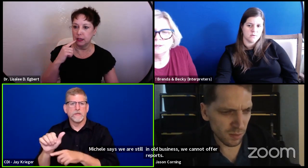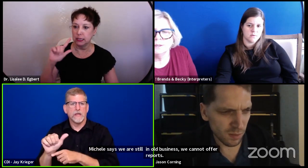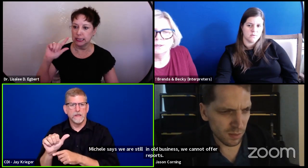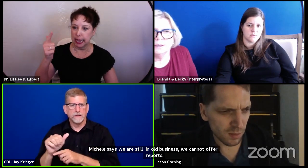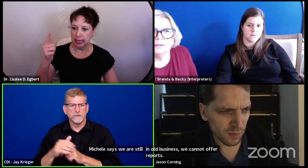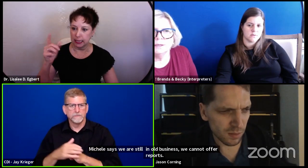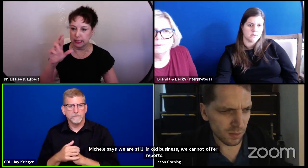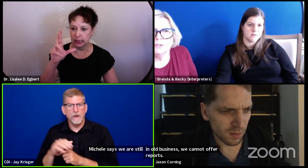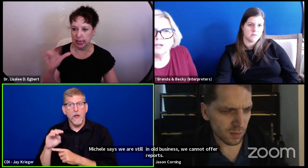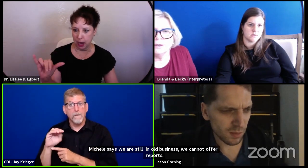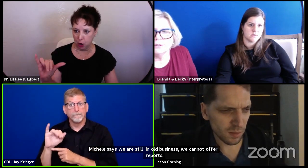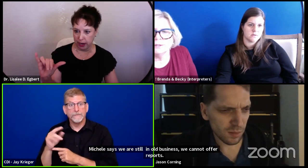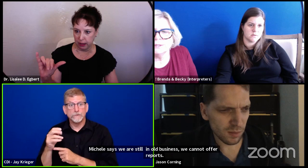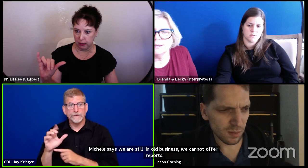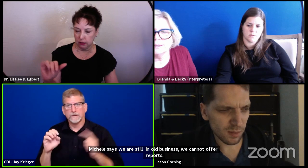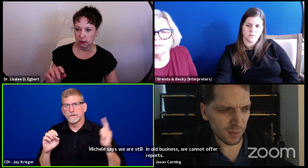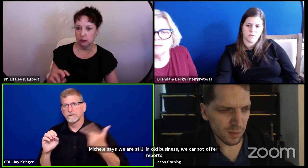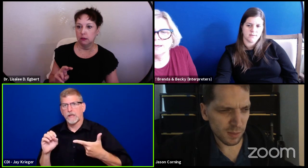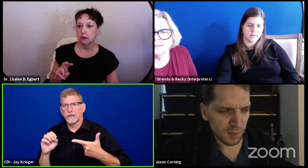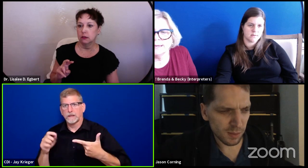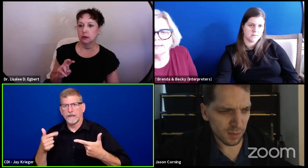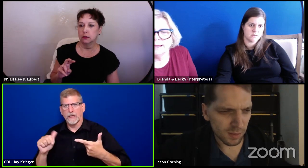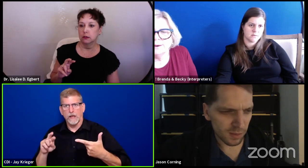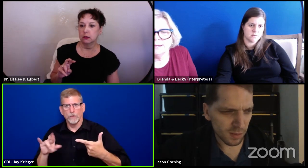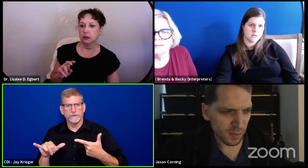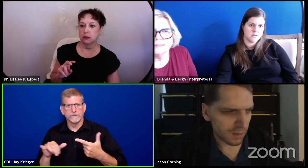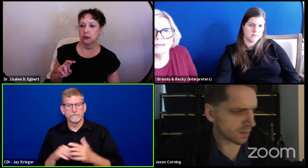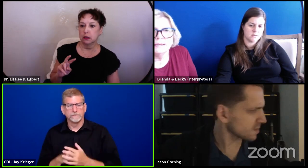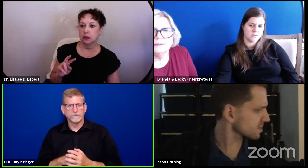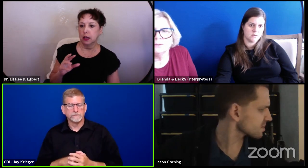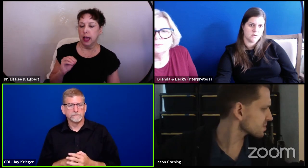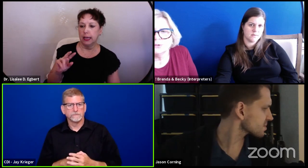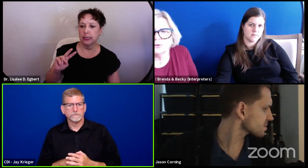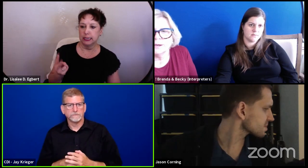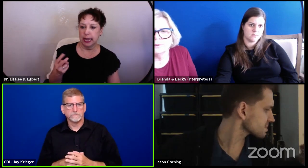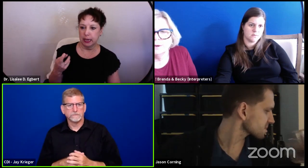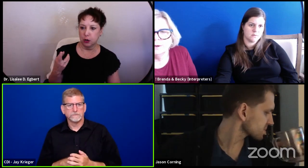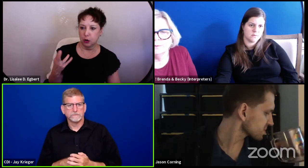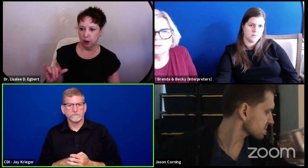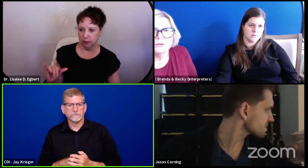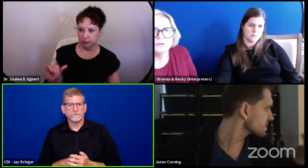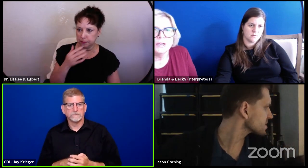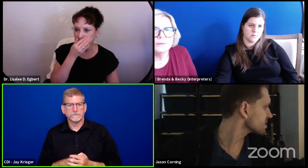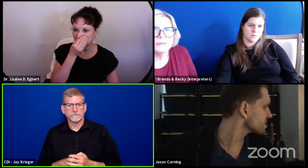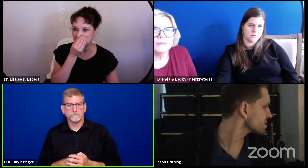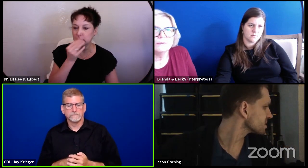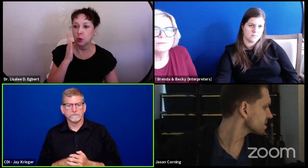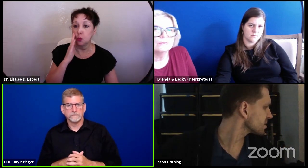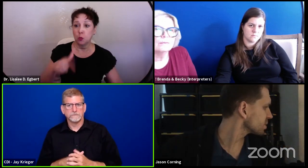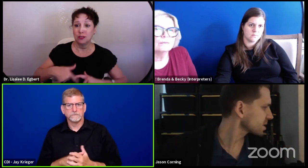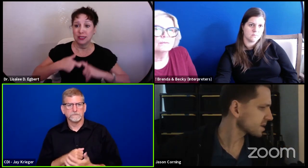And Michele says I second Larry and second Mr. James.